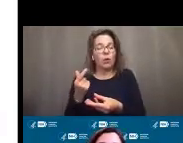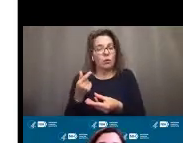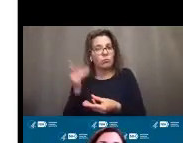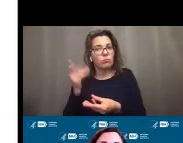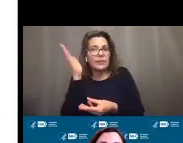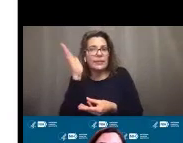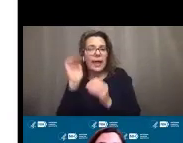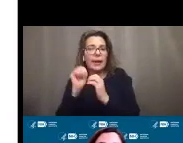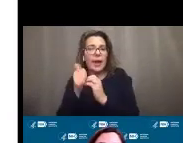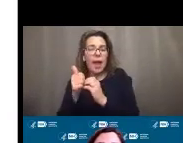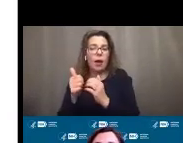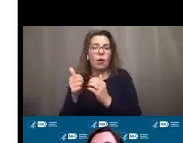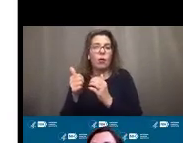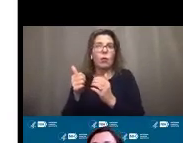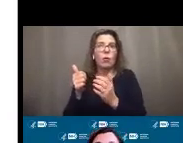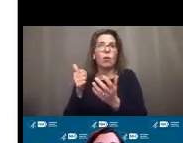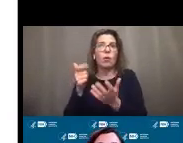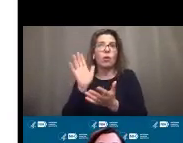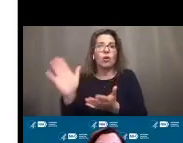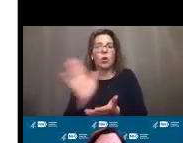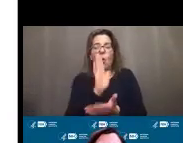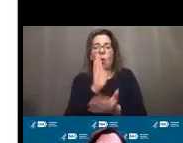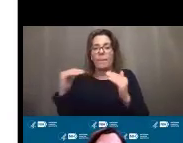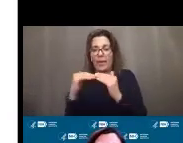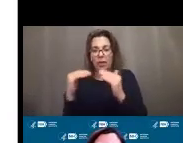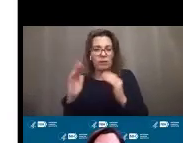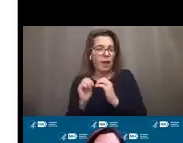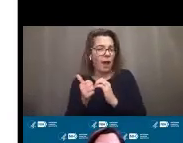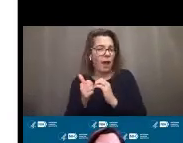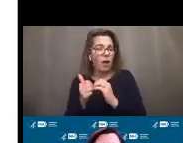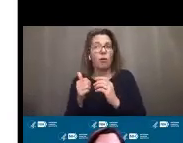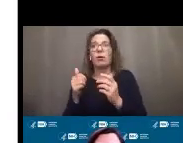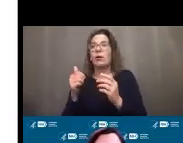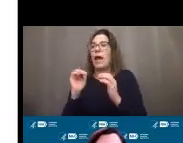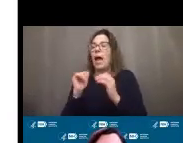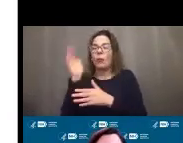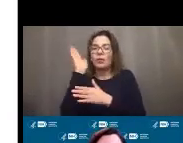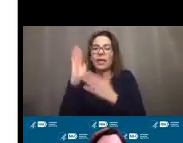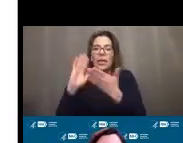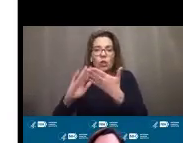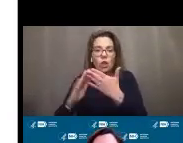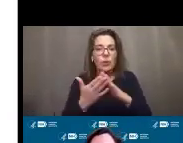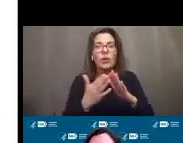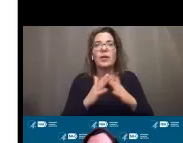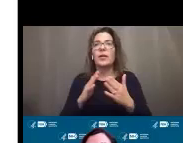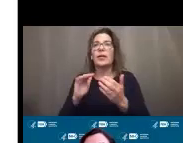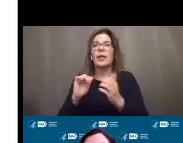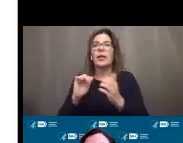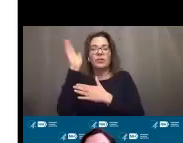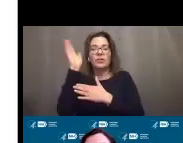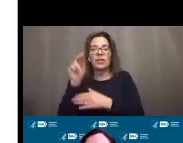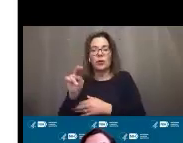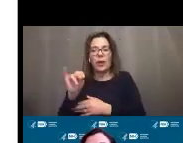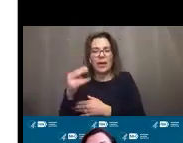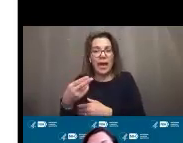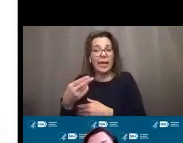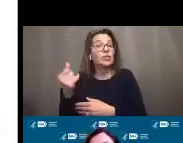I really hope that that funding will encourage you to continue in your research career.